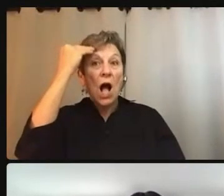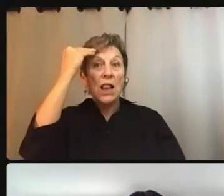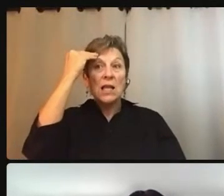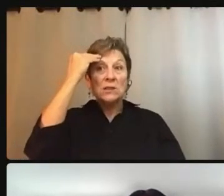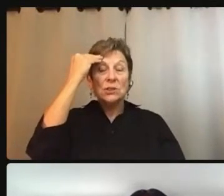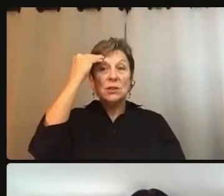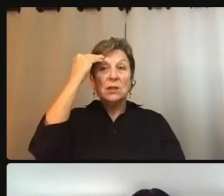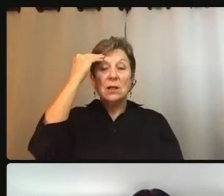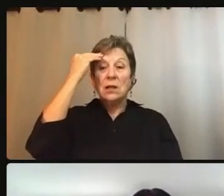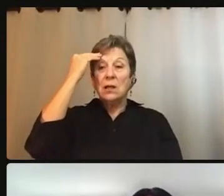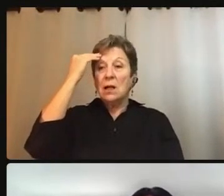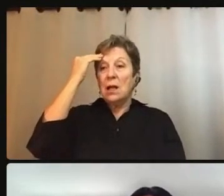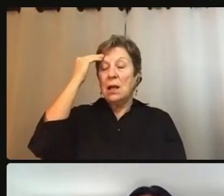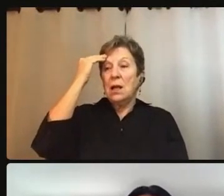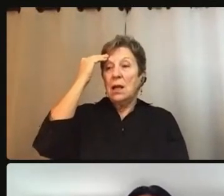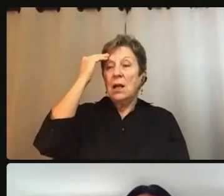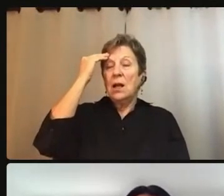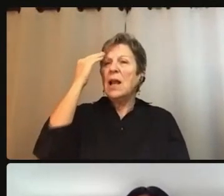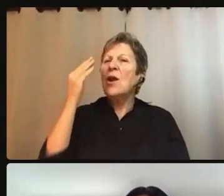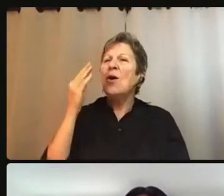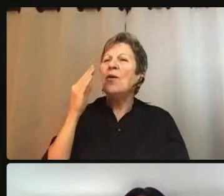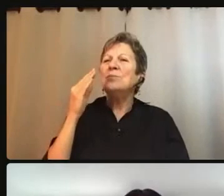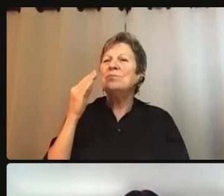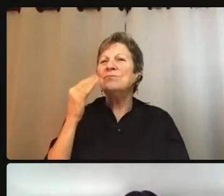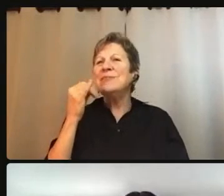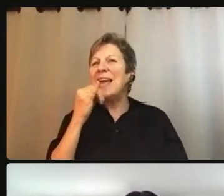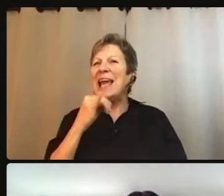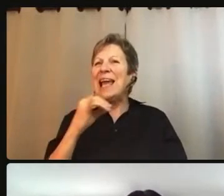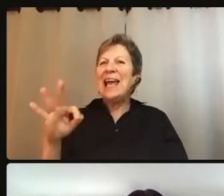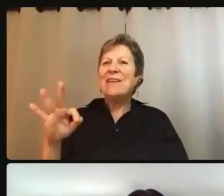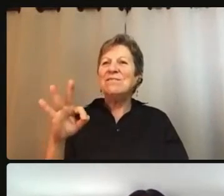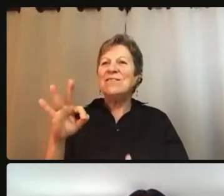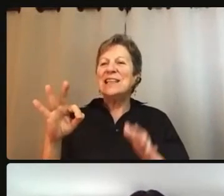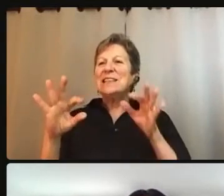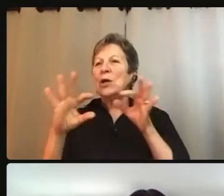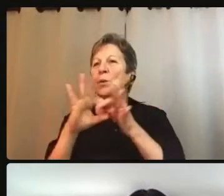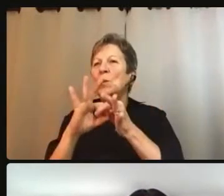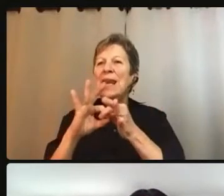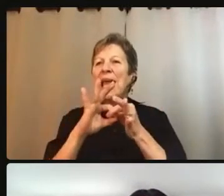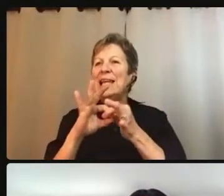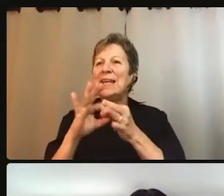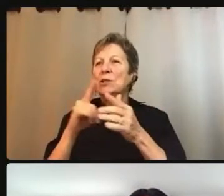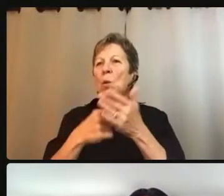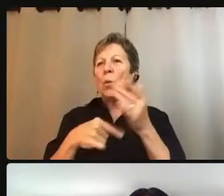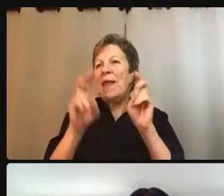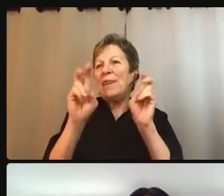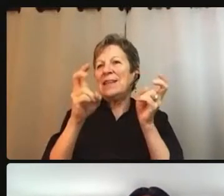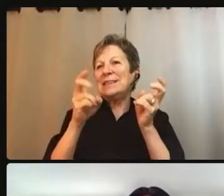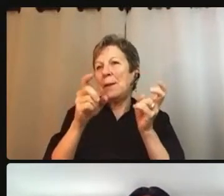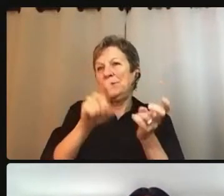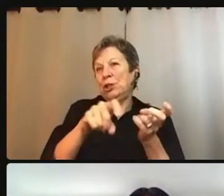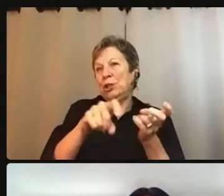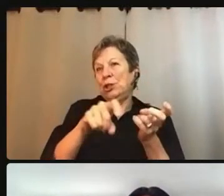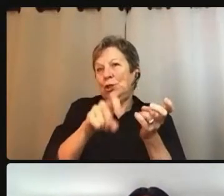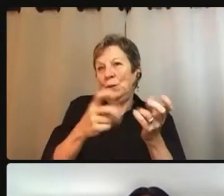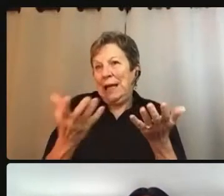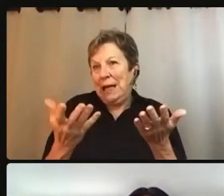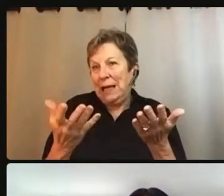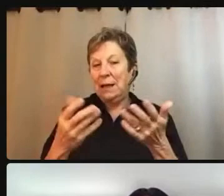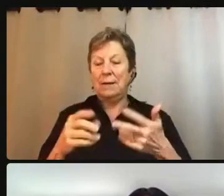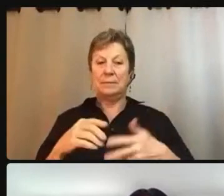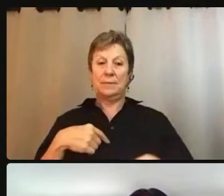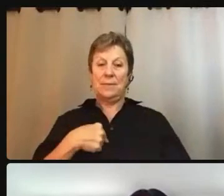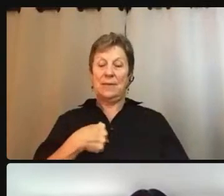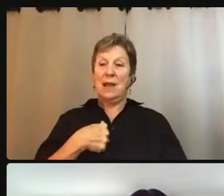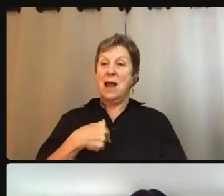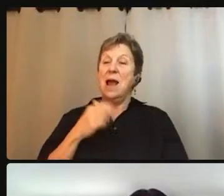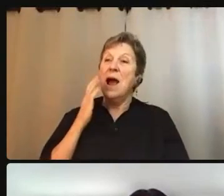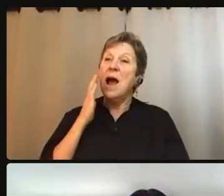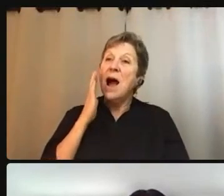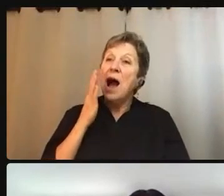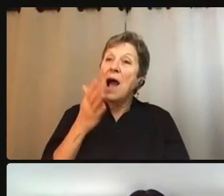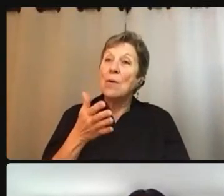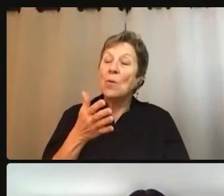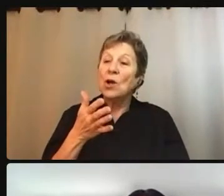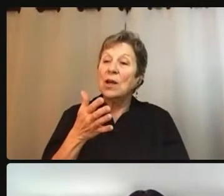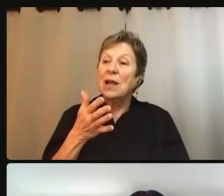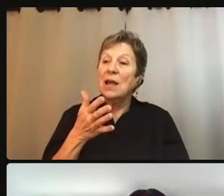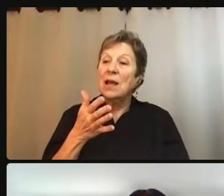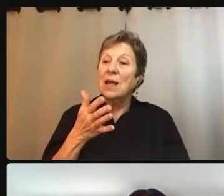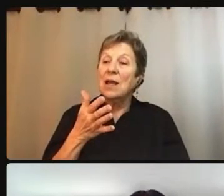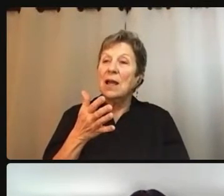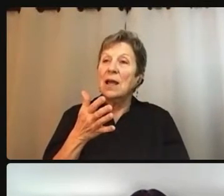WITH MY TIME MY KNOWLEDGE IF I